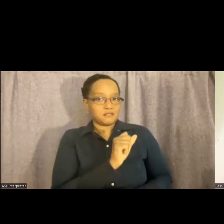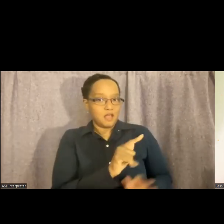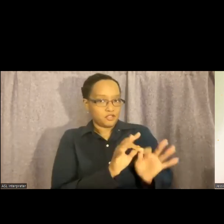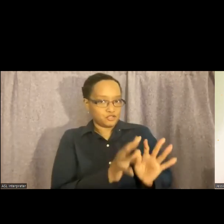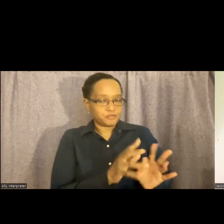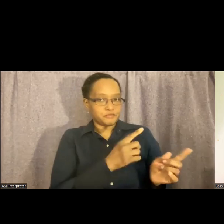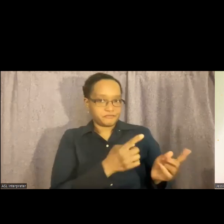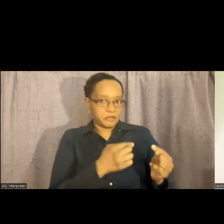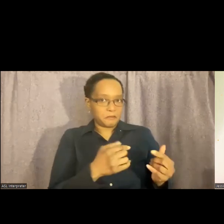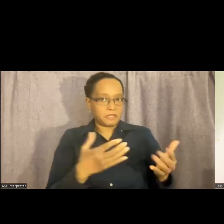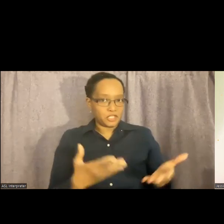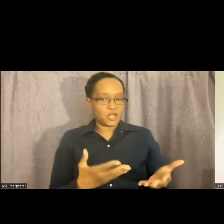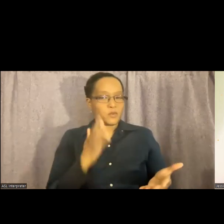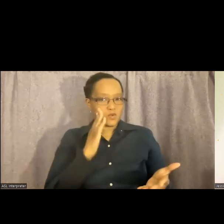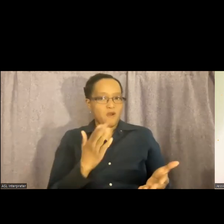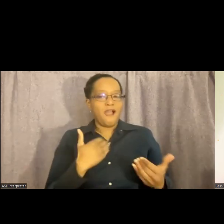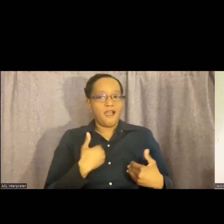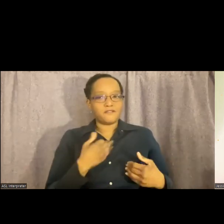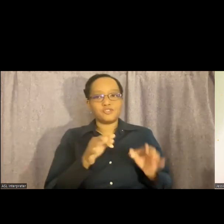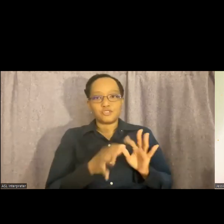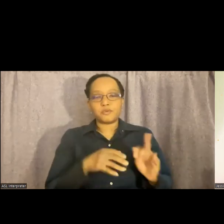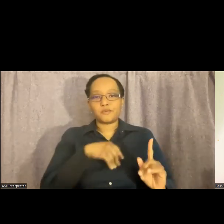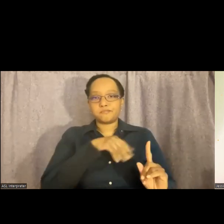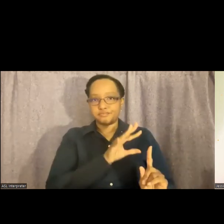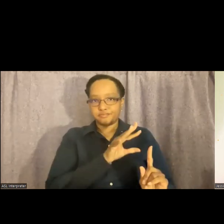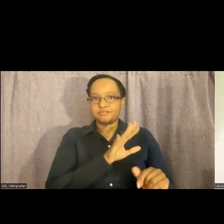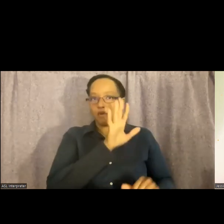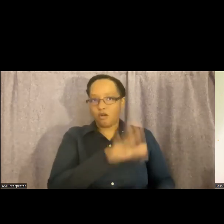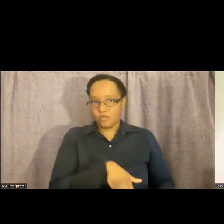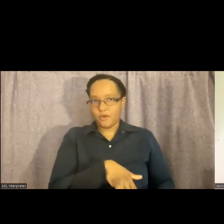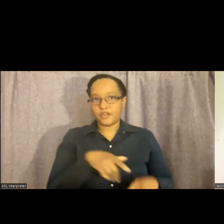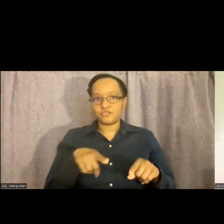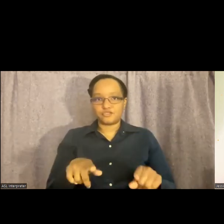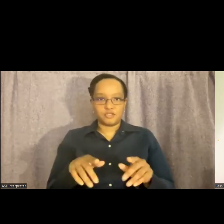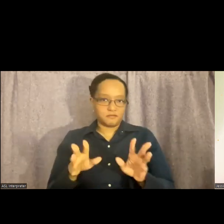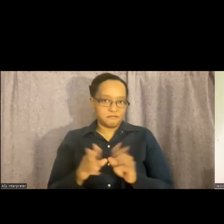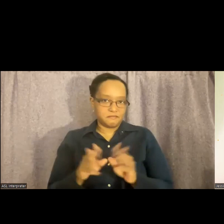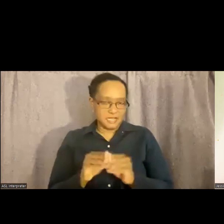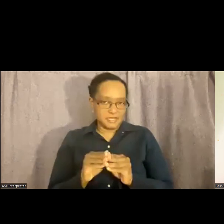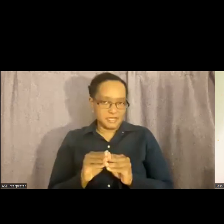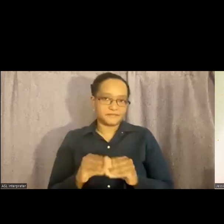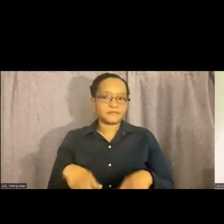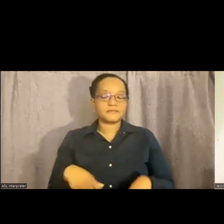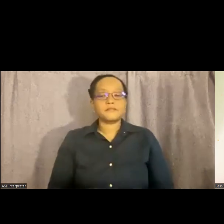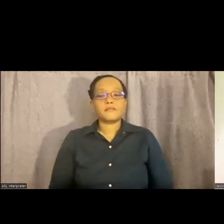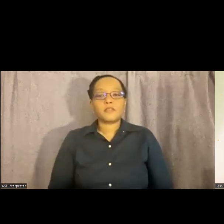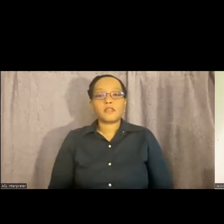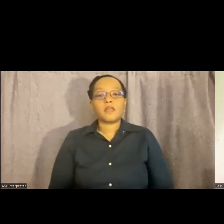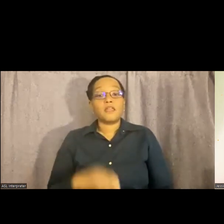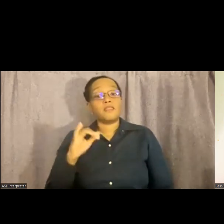We will have them pinned the entire time , or spot led I should say . This is also captioned